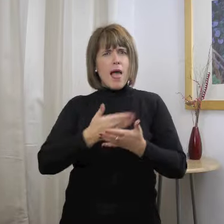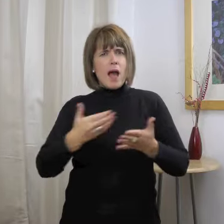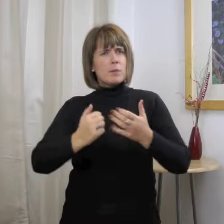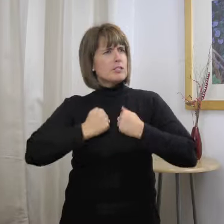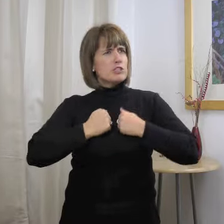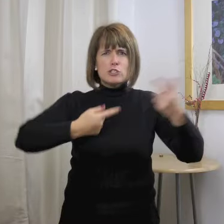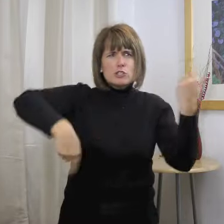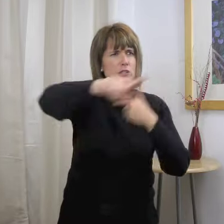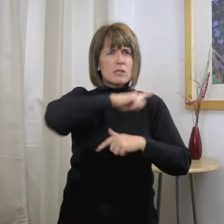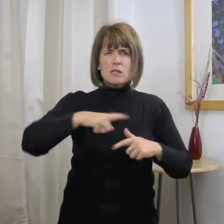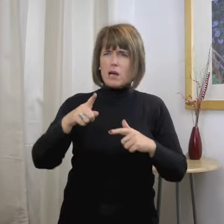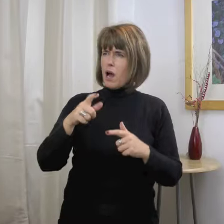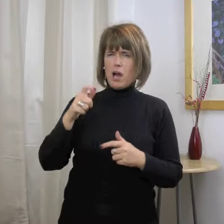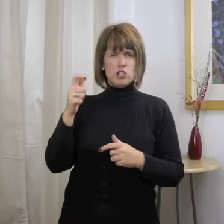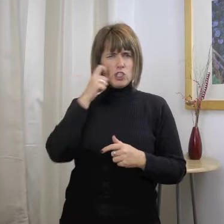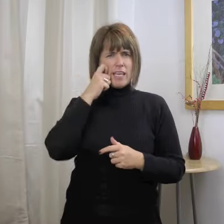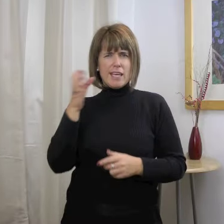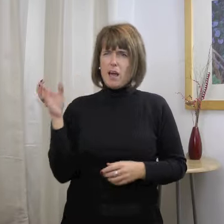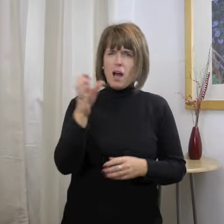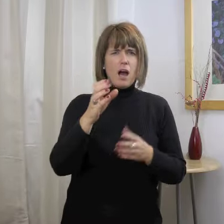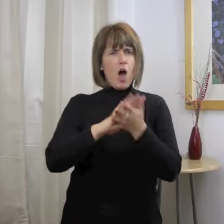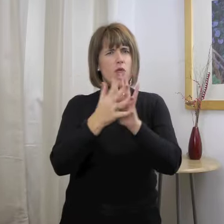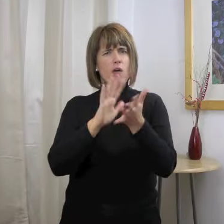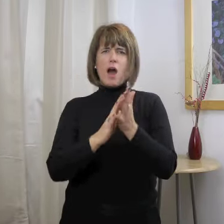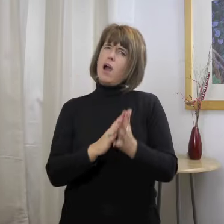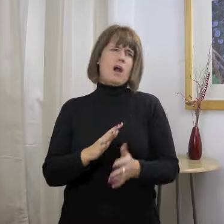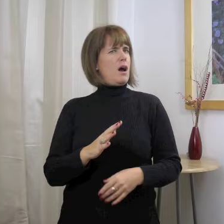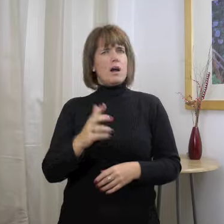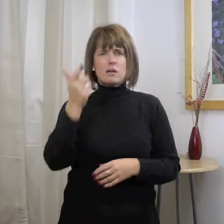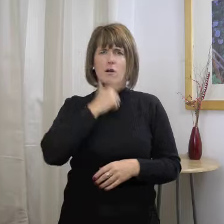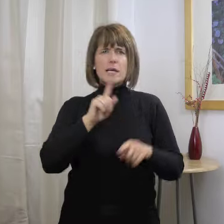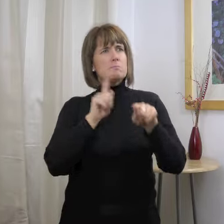their sign languages around the world and they had the cheek of putting someone on stage who can't sign!